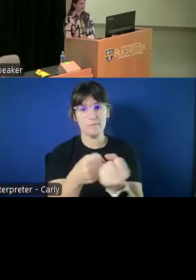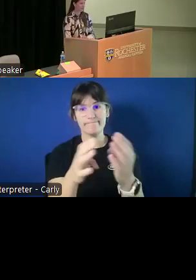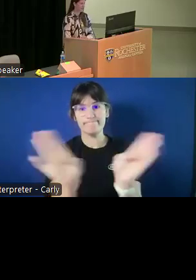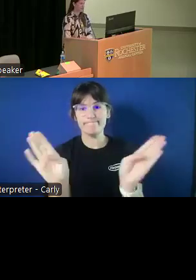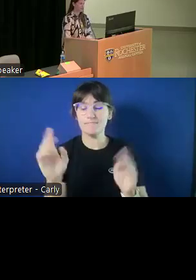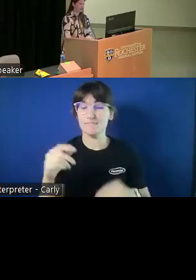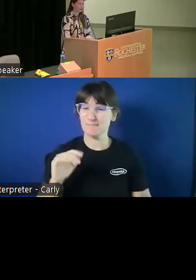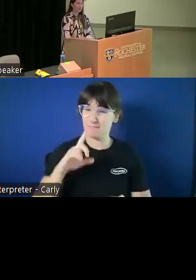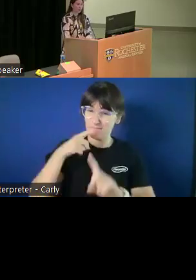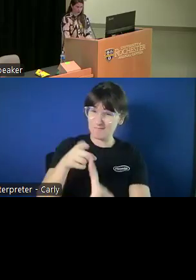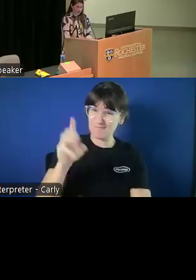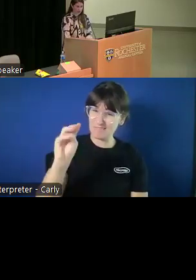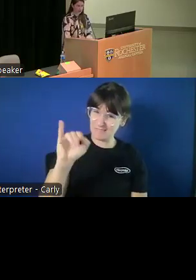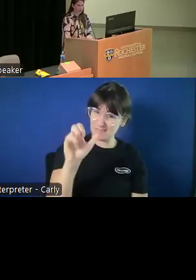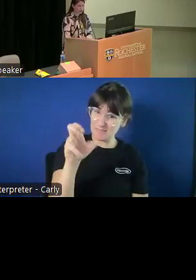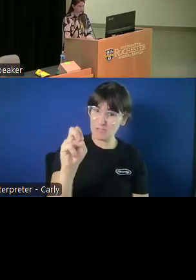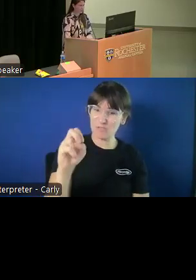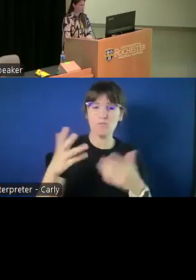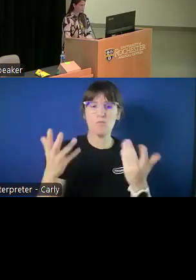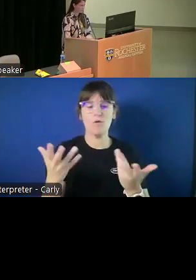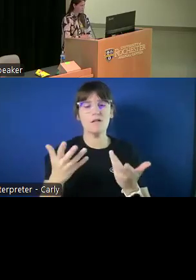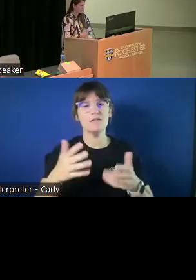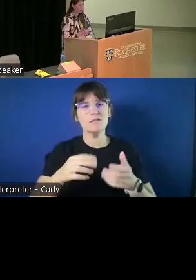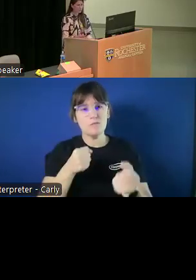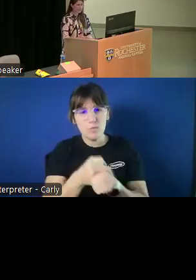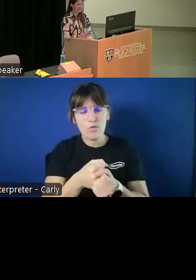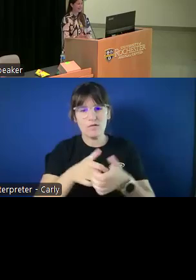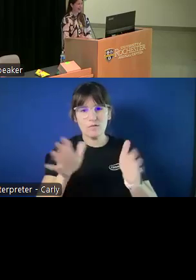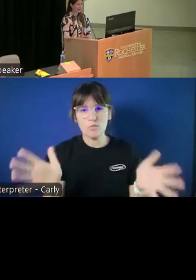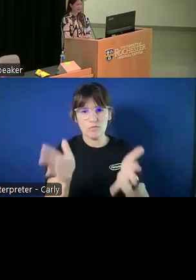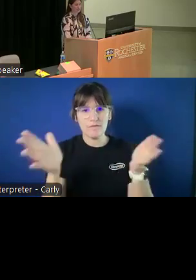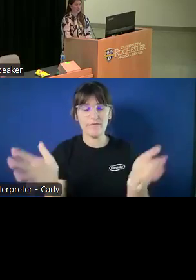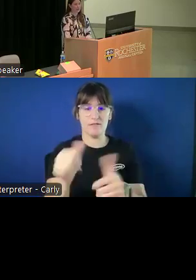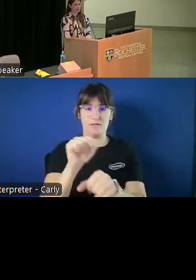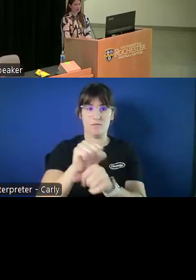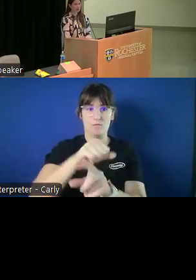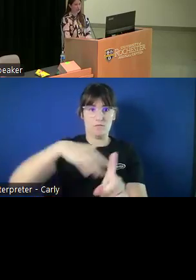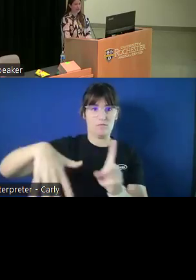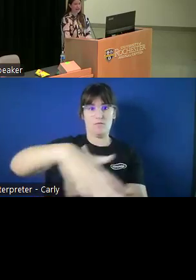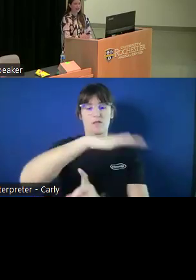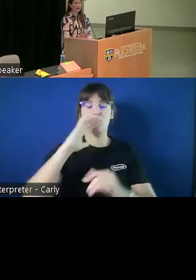officers is to support and cultivate a workplace that enhances our professional fulfillment and